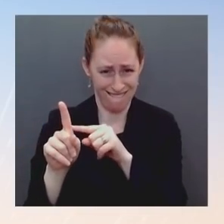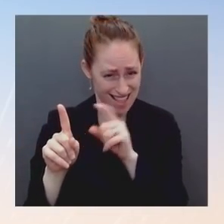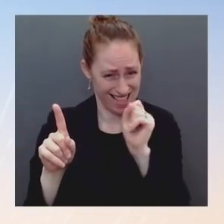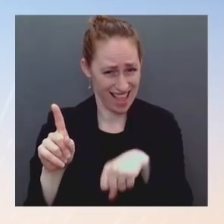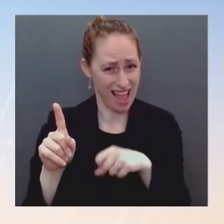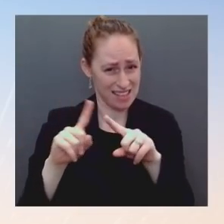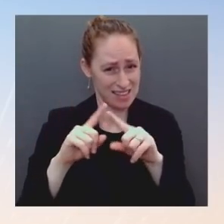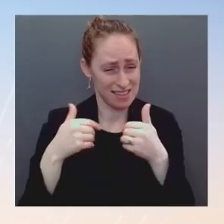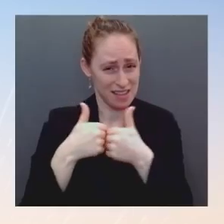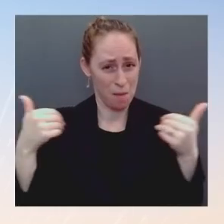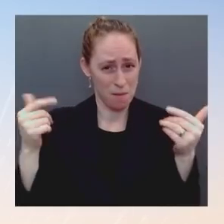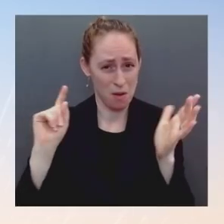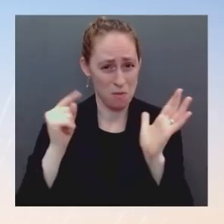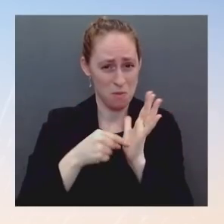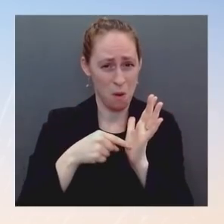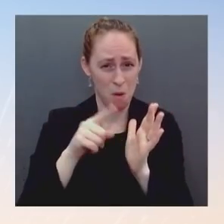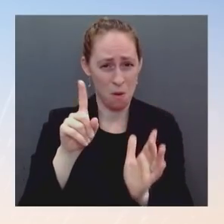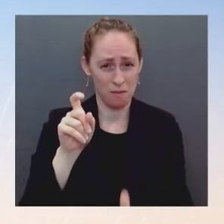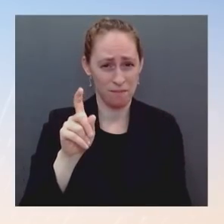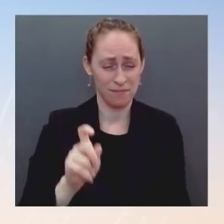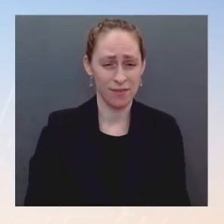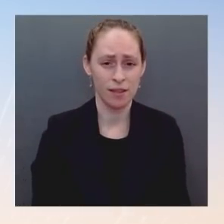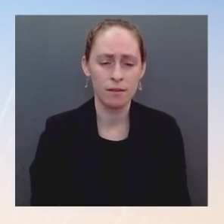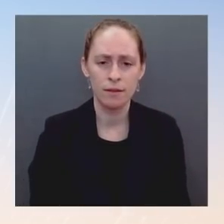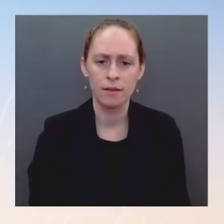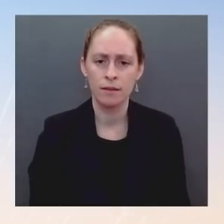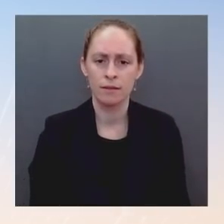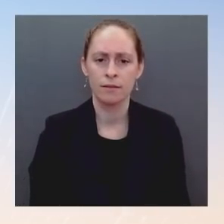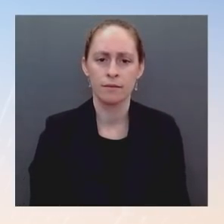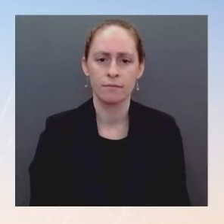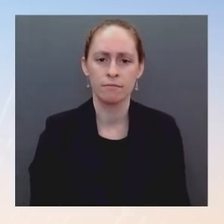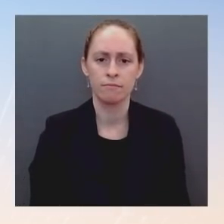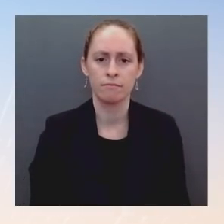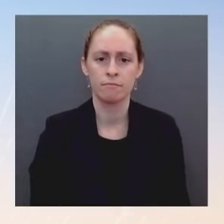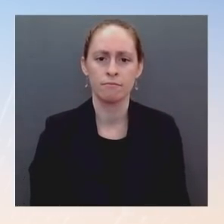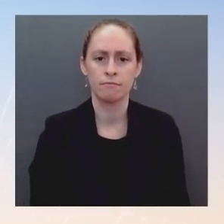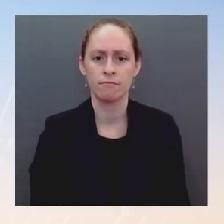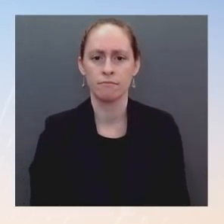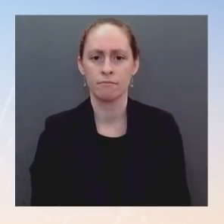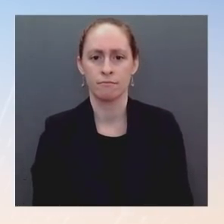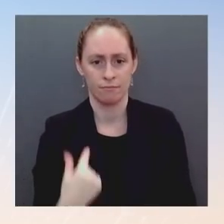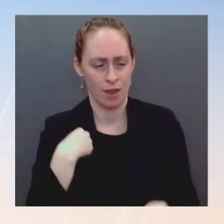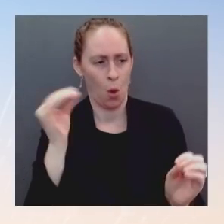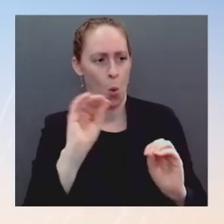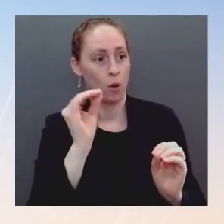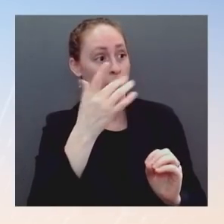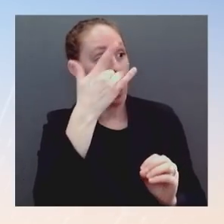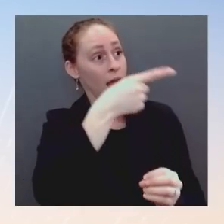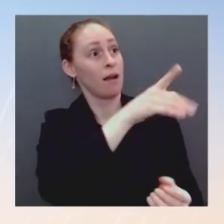but because she's done a lot in her career. She has been said by many to be the most qualified person